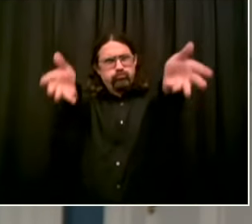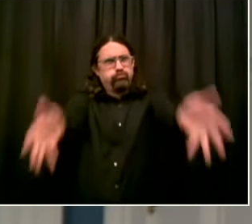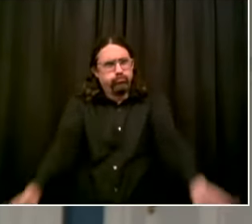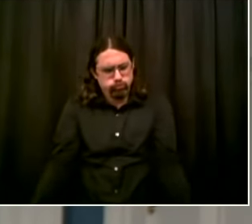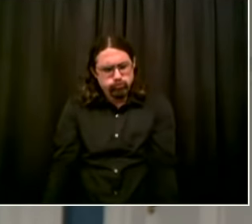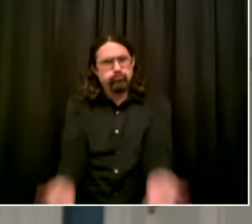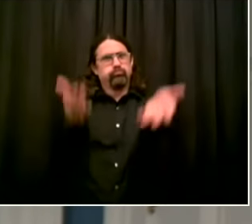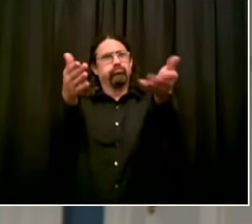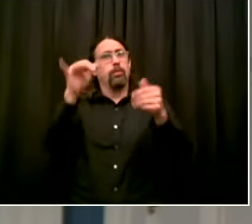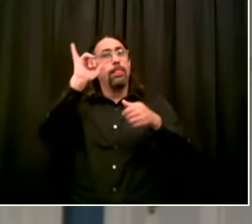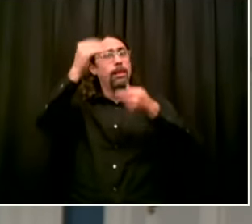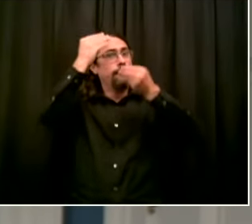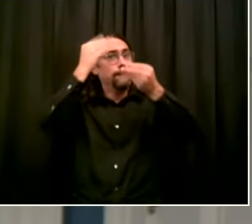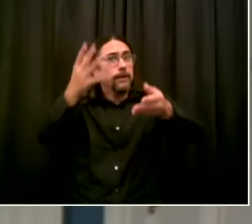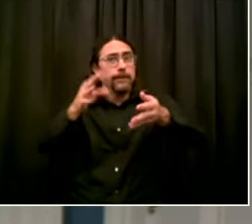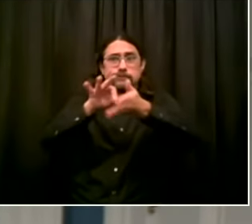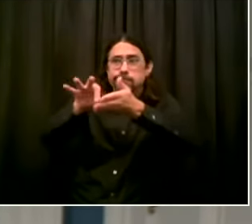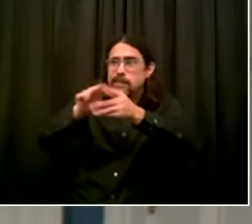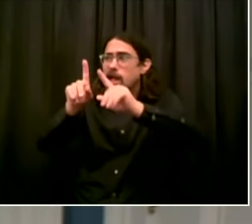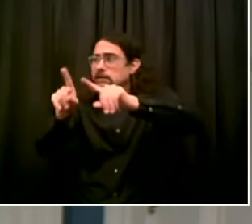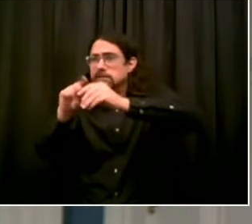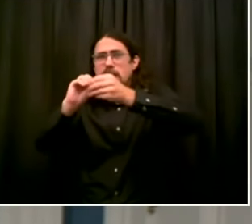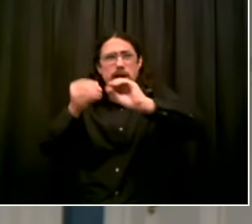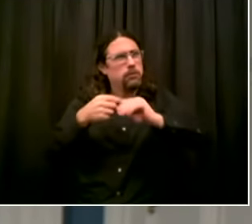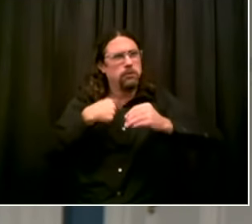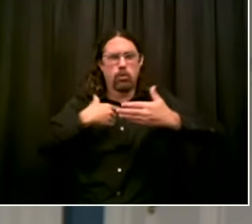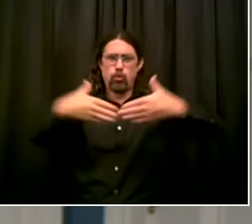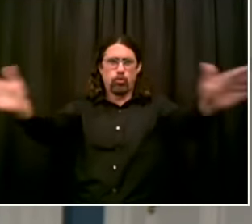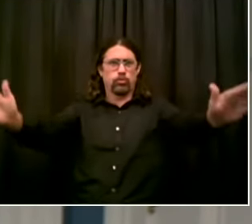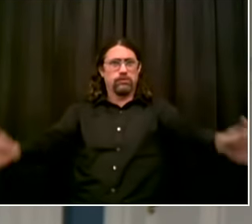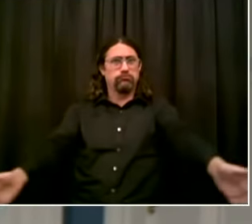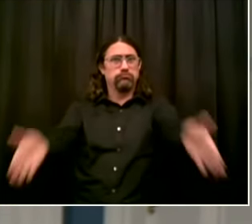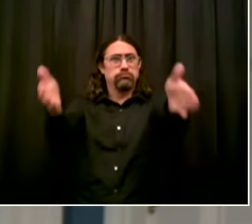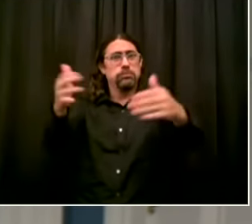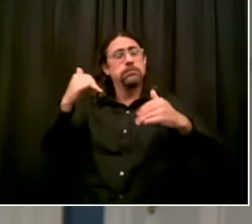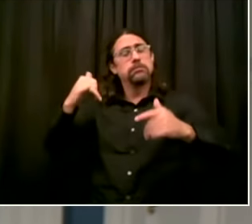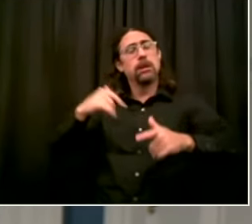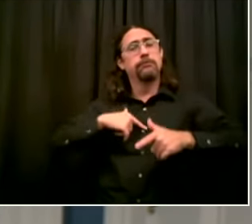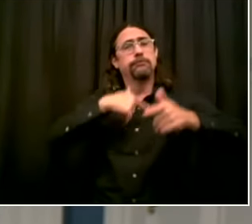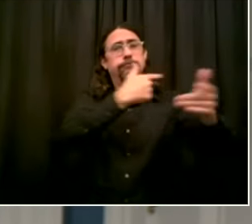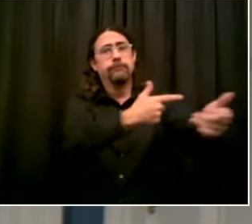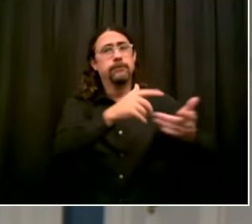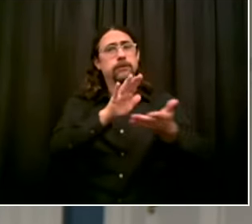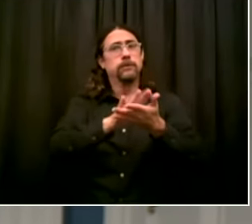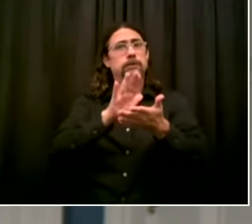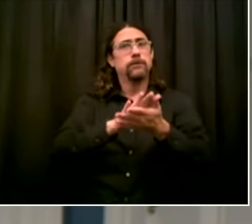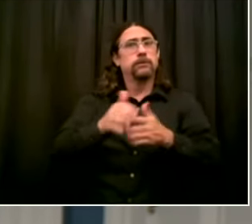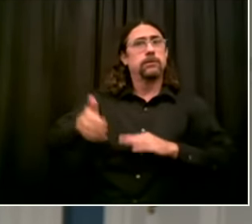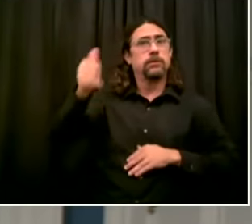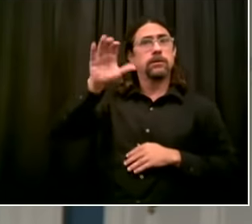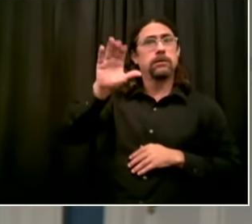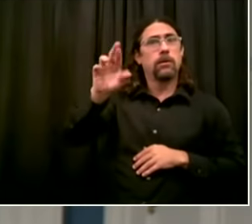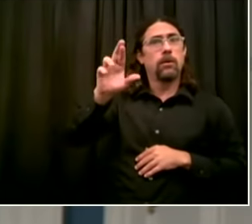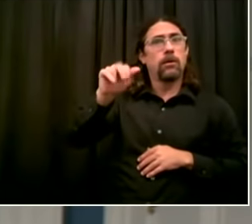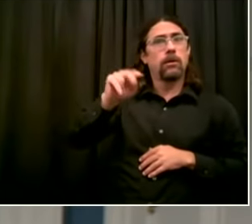WHAT THEY NEED TO DO JUST TELL ME . THEHAY VMYE CELL PHONE. JUST TELL ME AND I WILL GIVE YOU